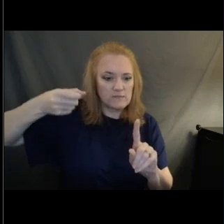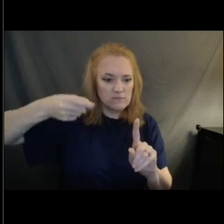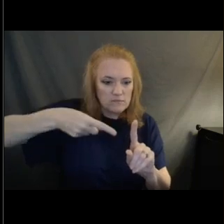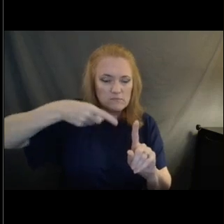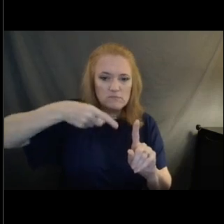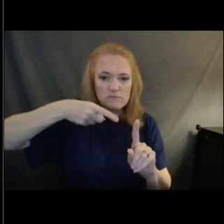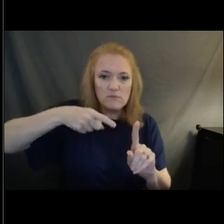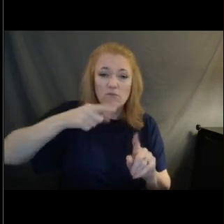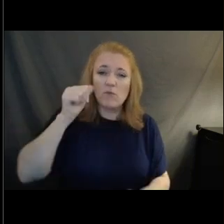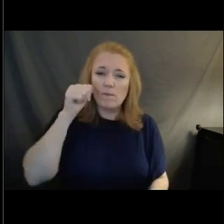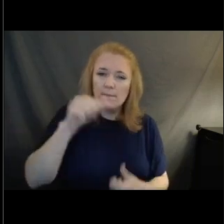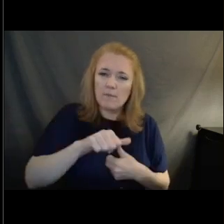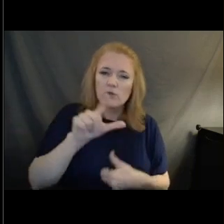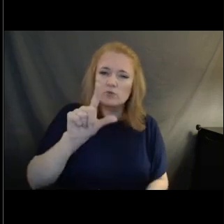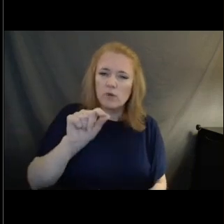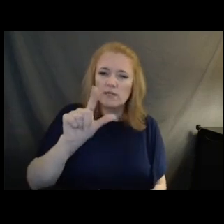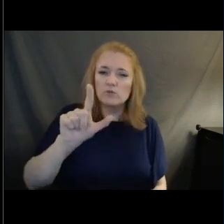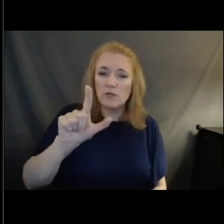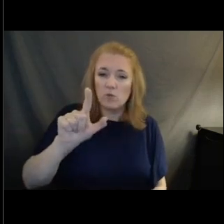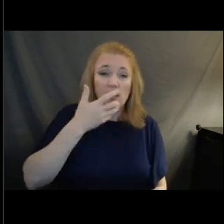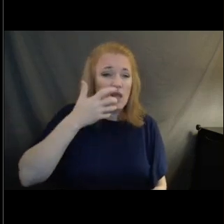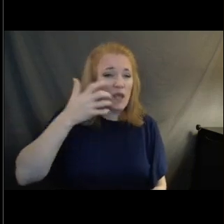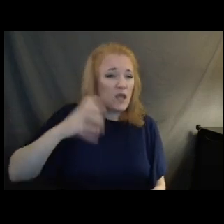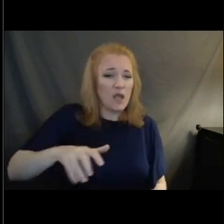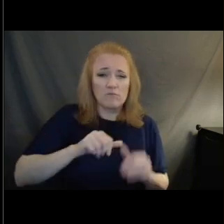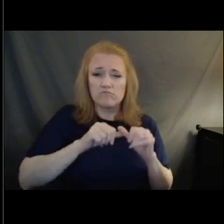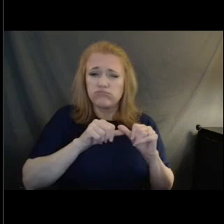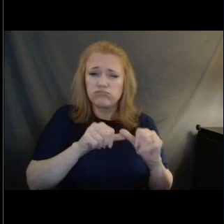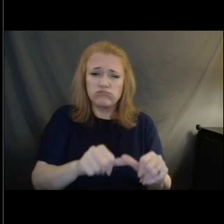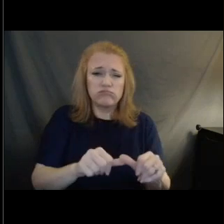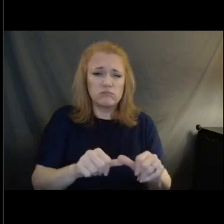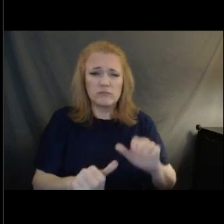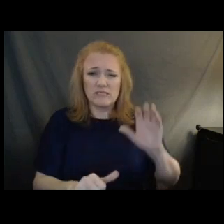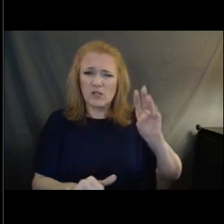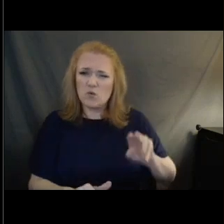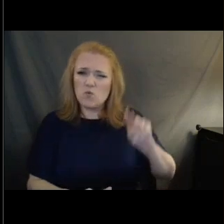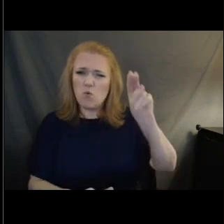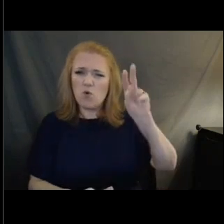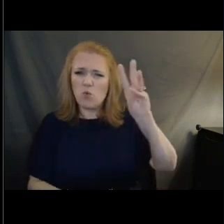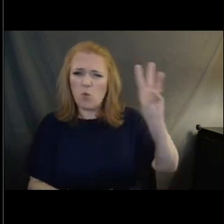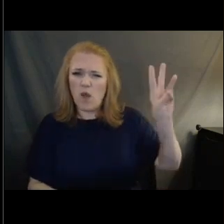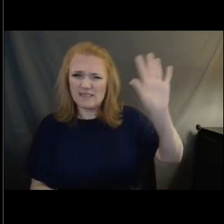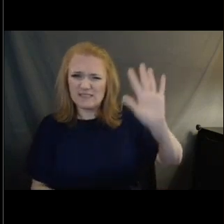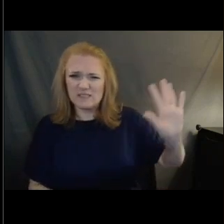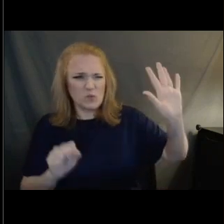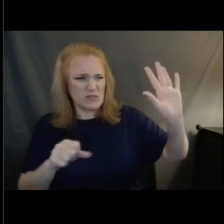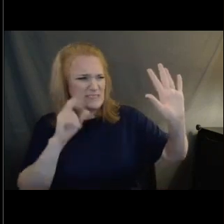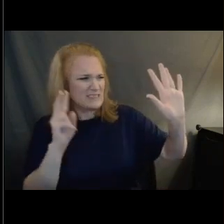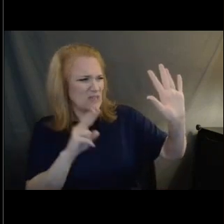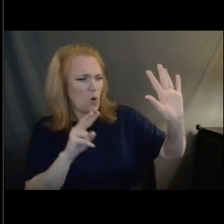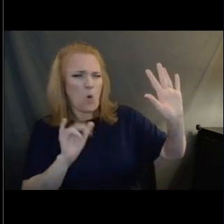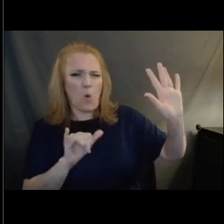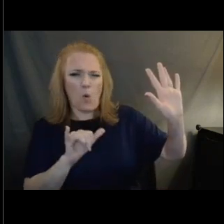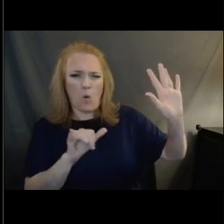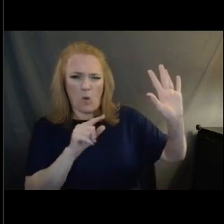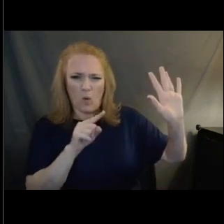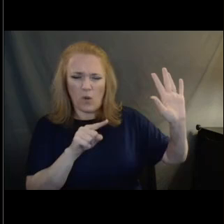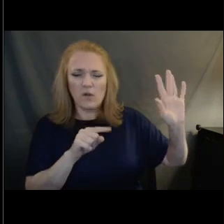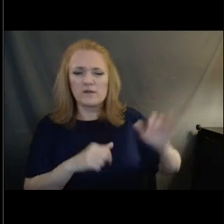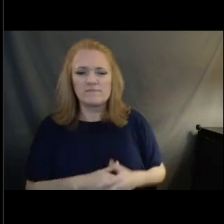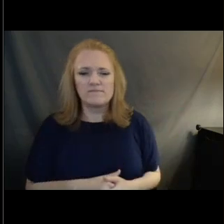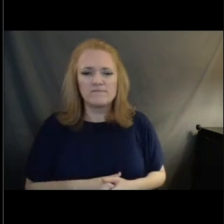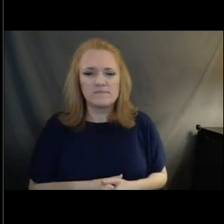2021 heatwave in the Pacific Northwest, which the two maps on the right, sorry,